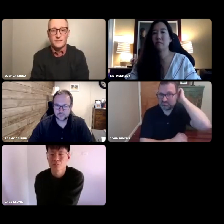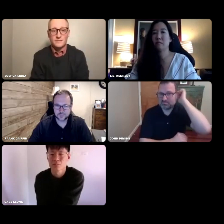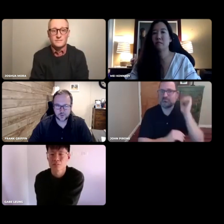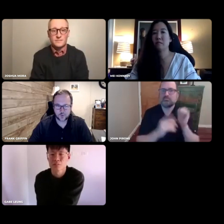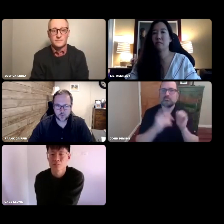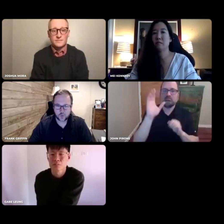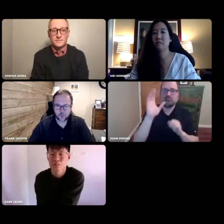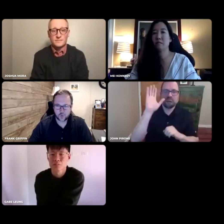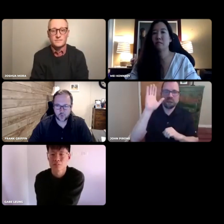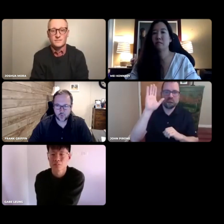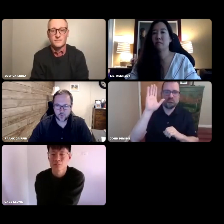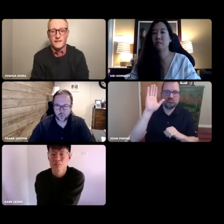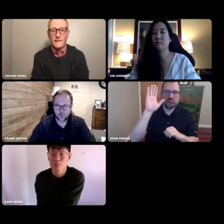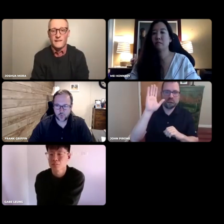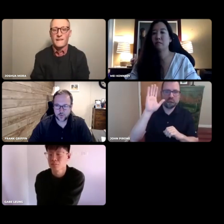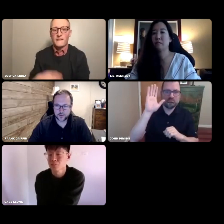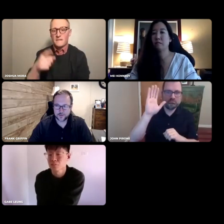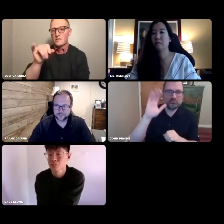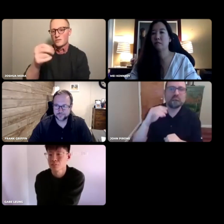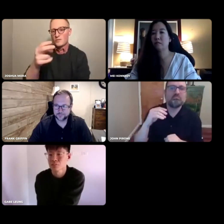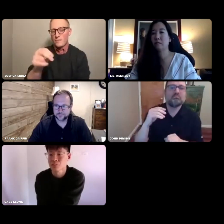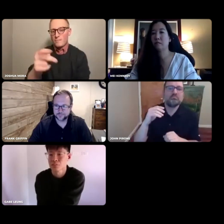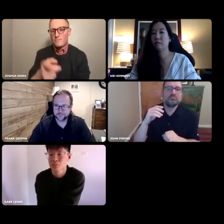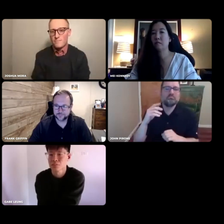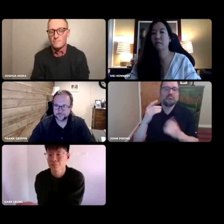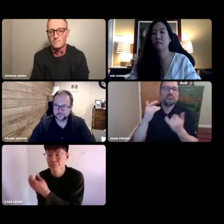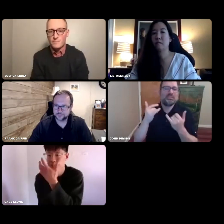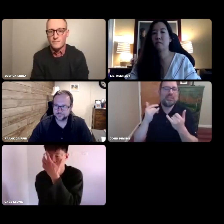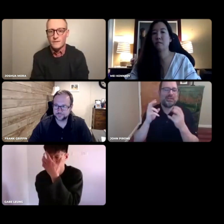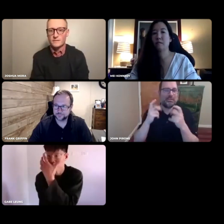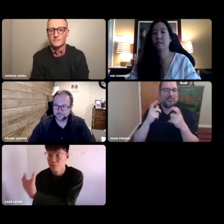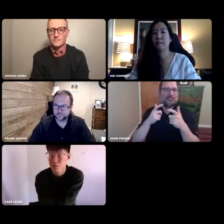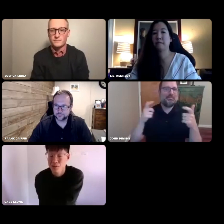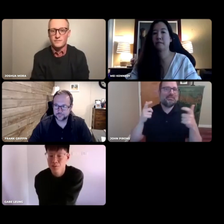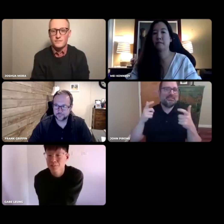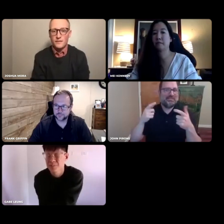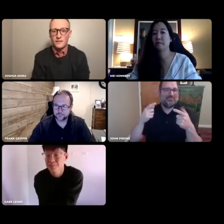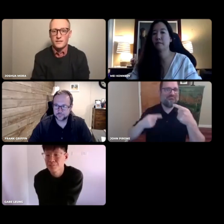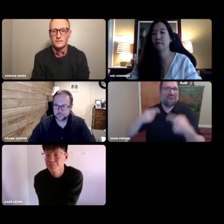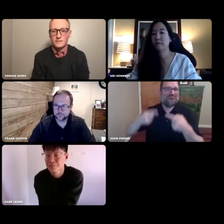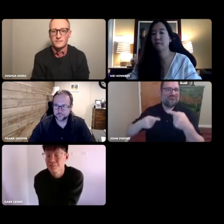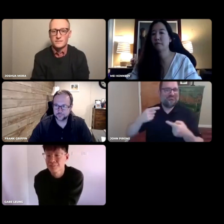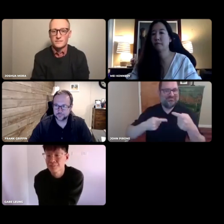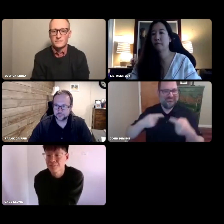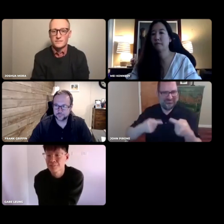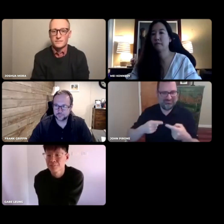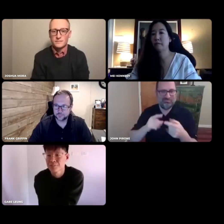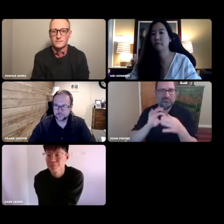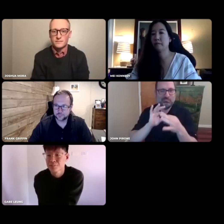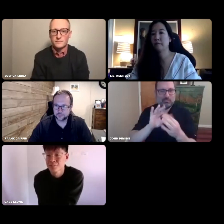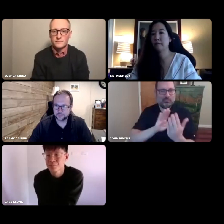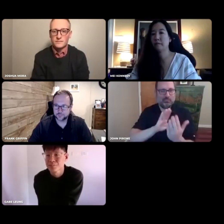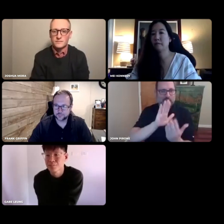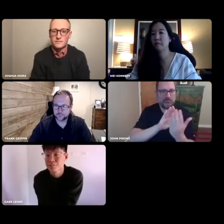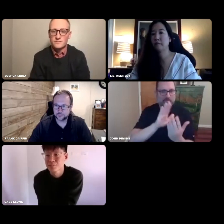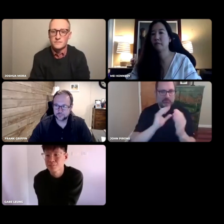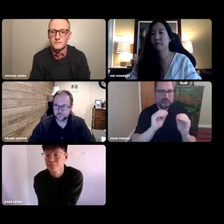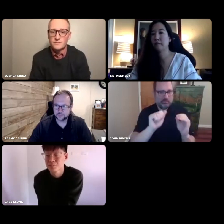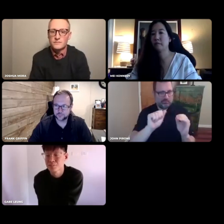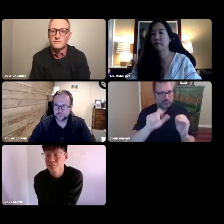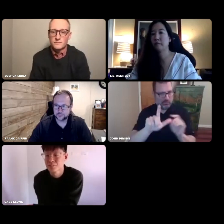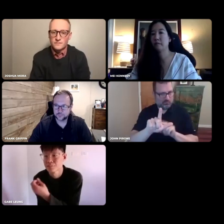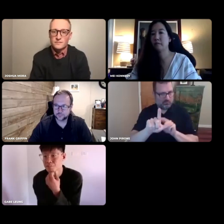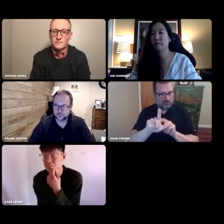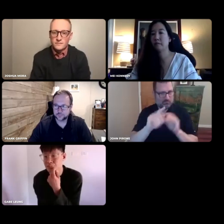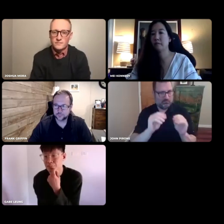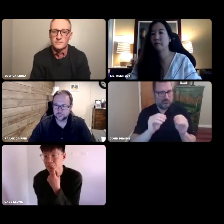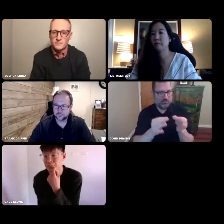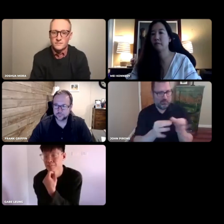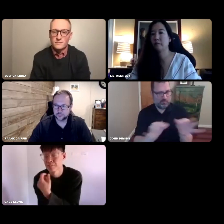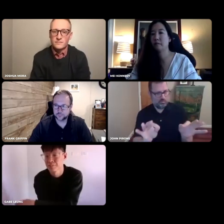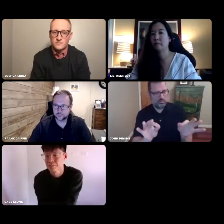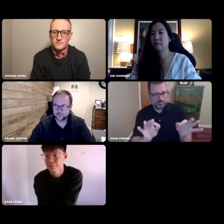Yeah that's a big discussion.